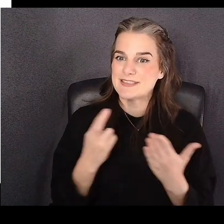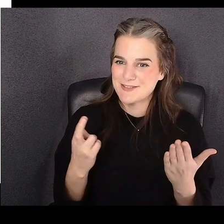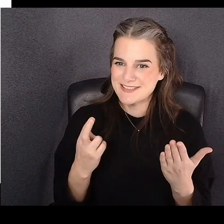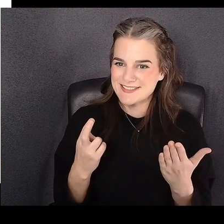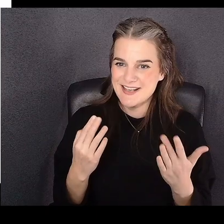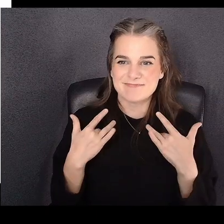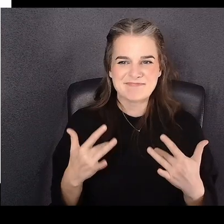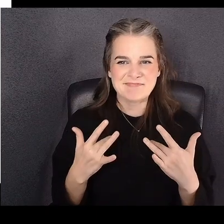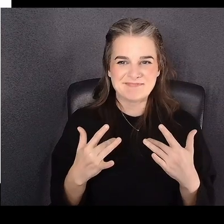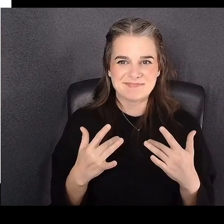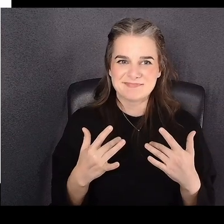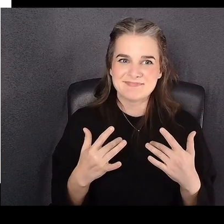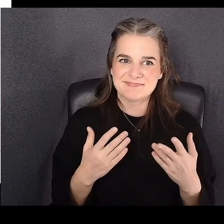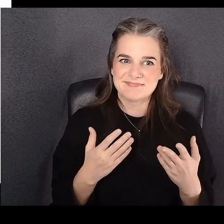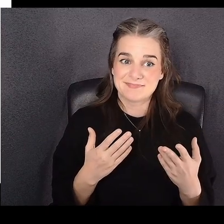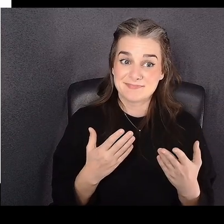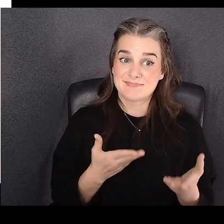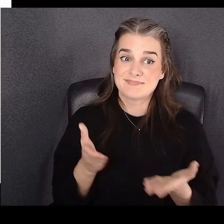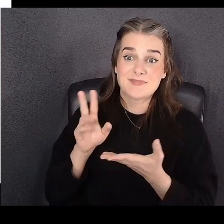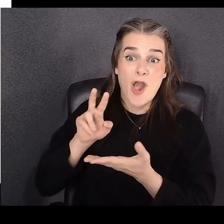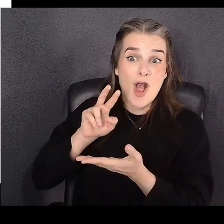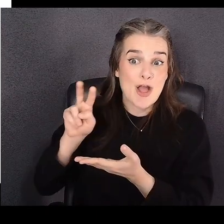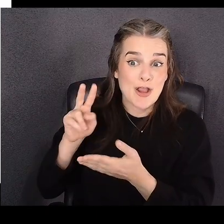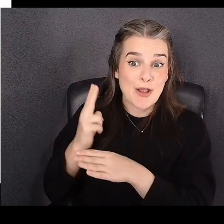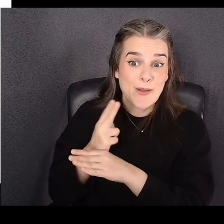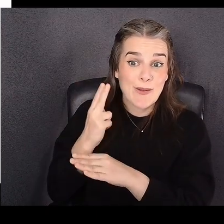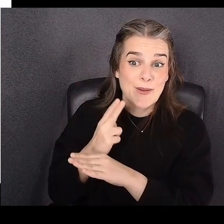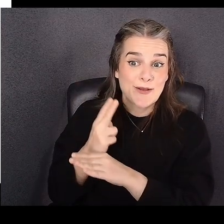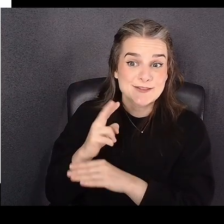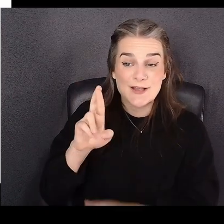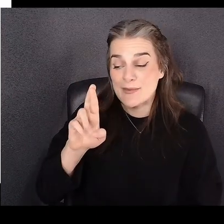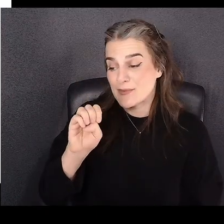point people towards utilizing the recreational tab on TechOwl